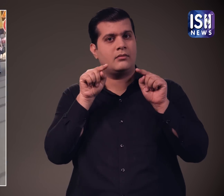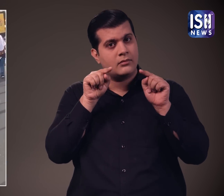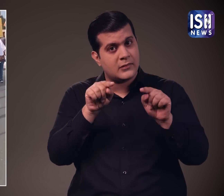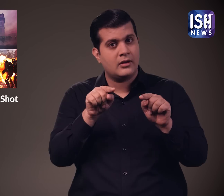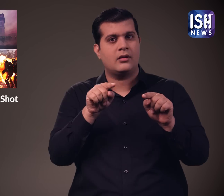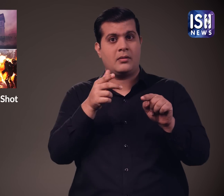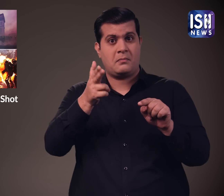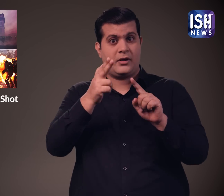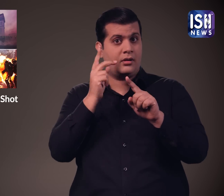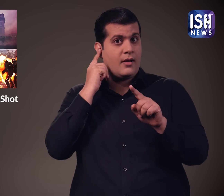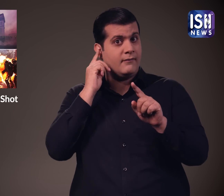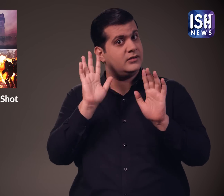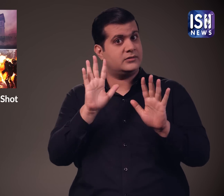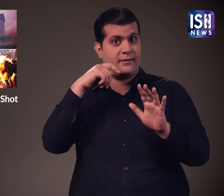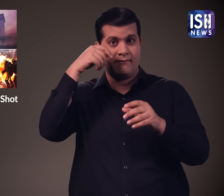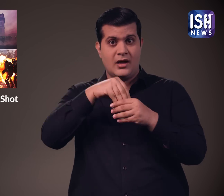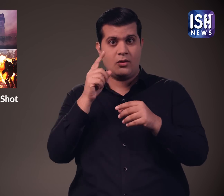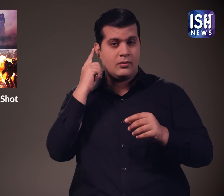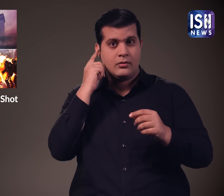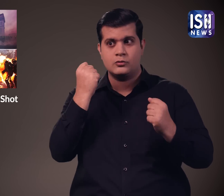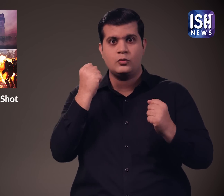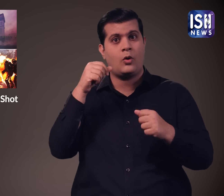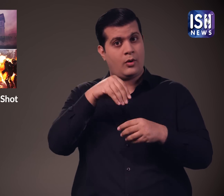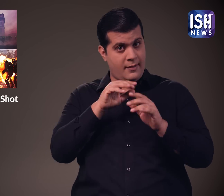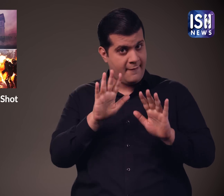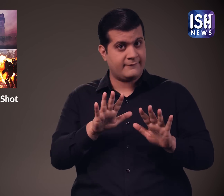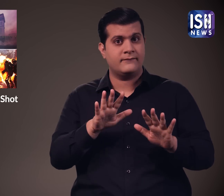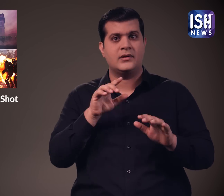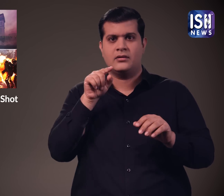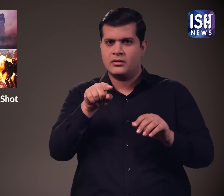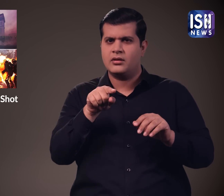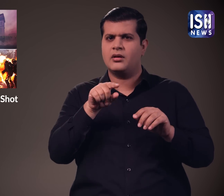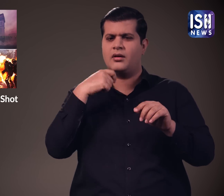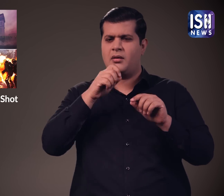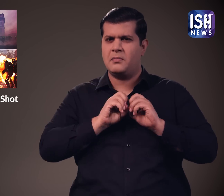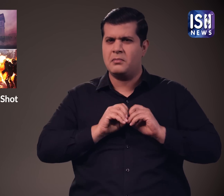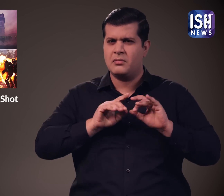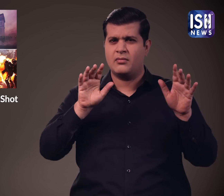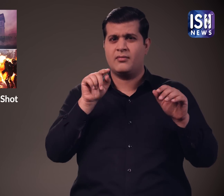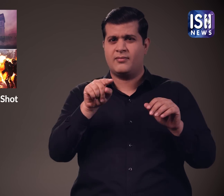The gun shot can be heard in the video and it went viral.